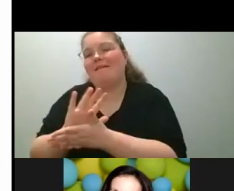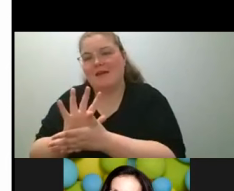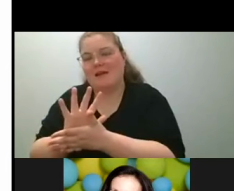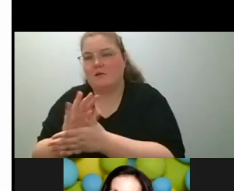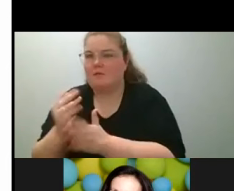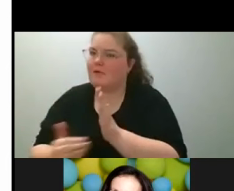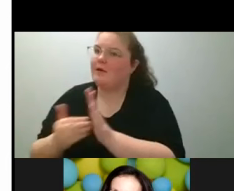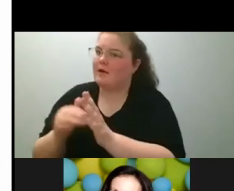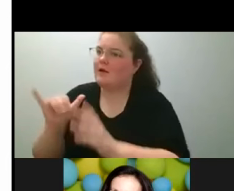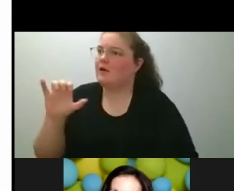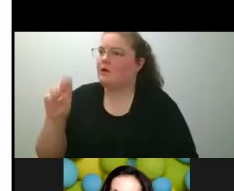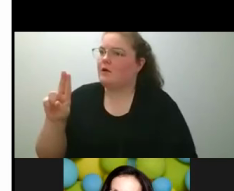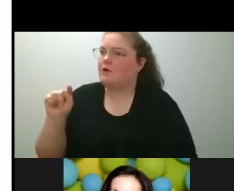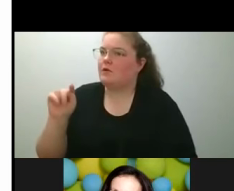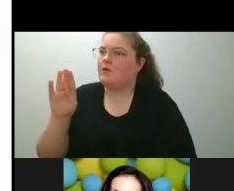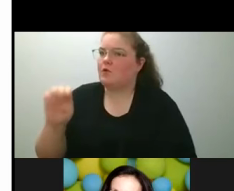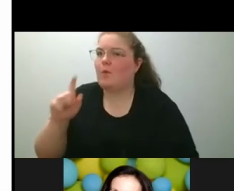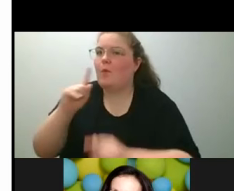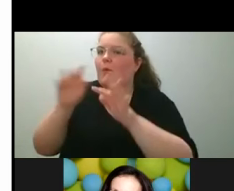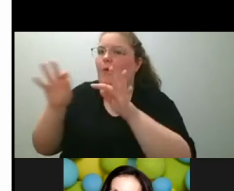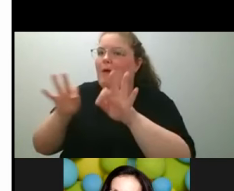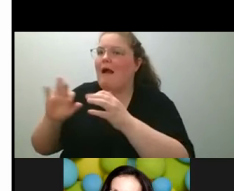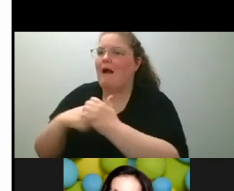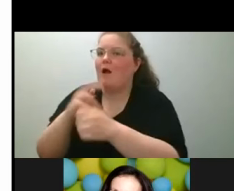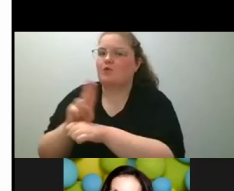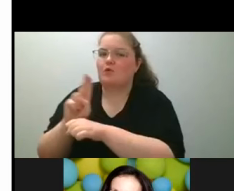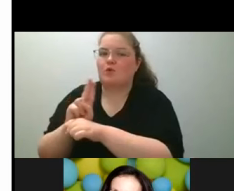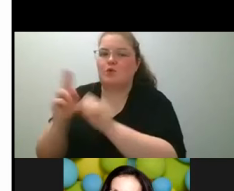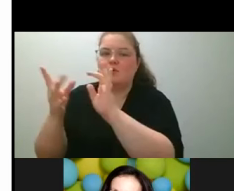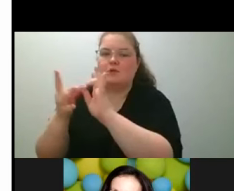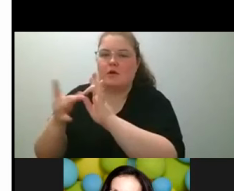that does walk through how to use the commenting feature in Adobe Acrobat.